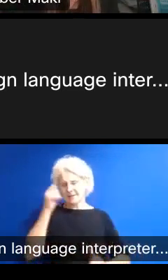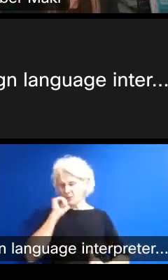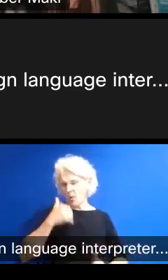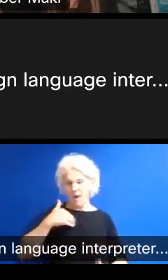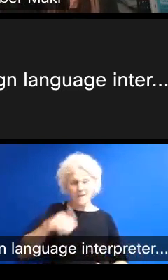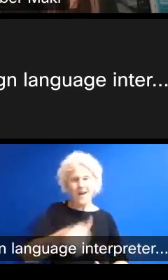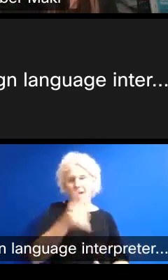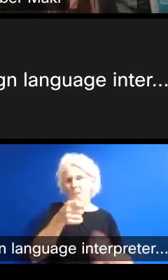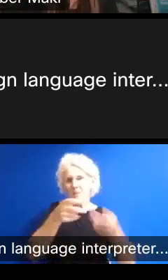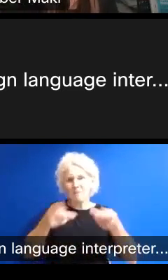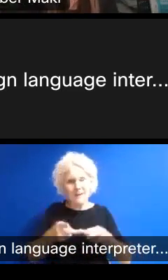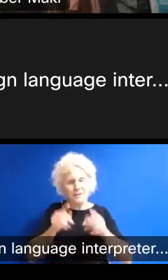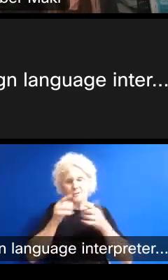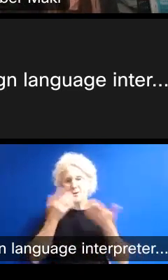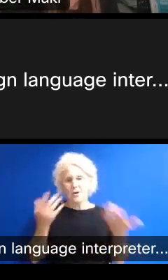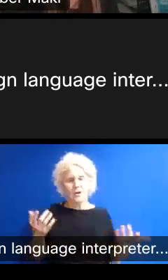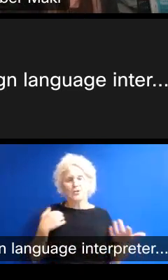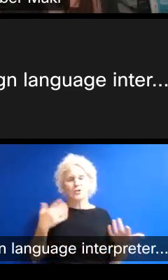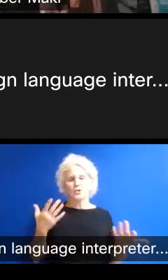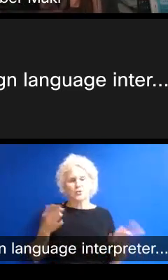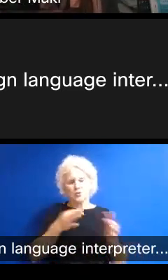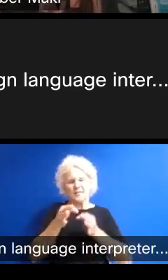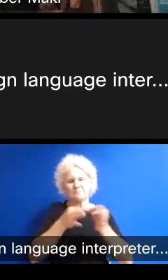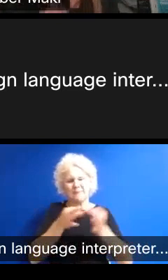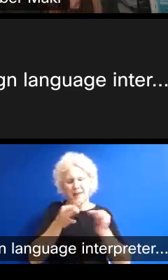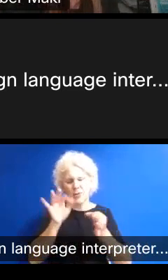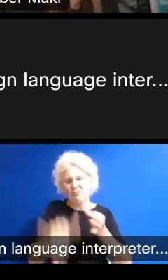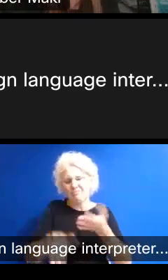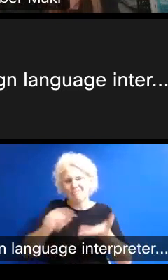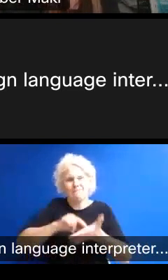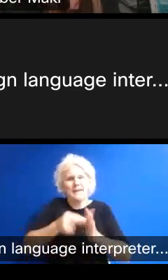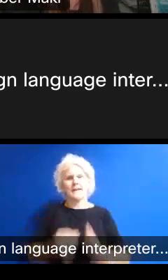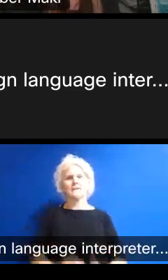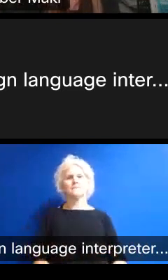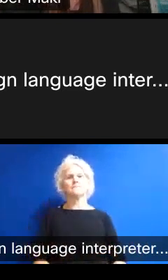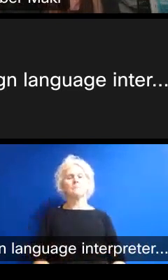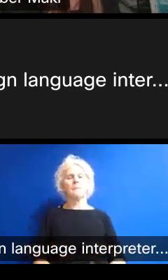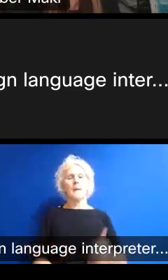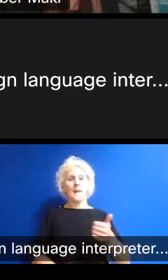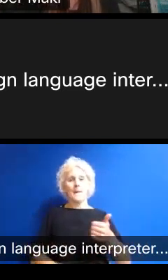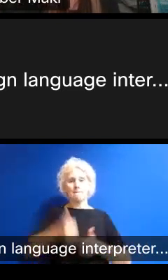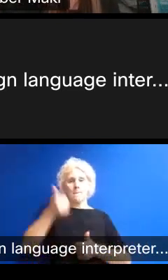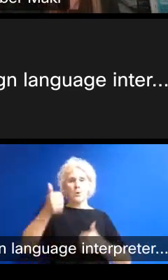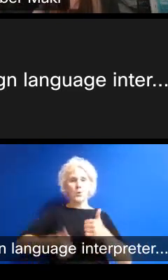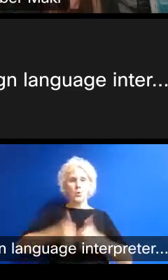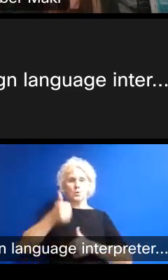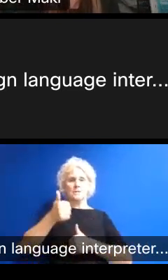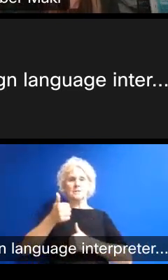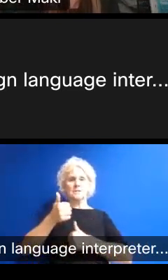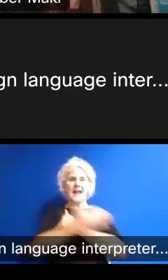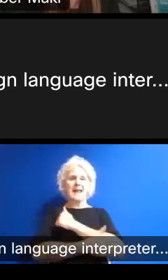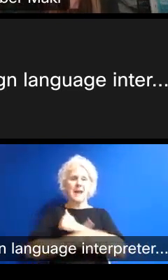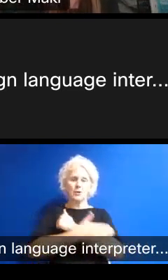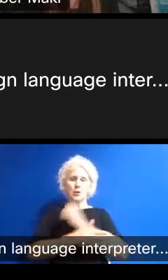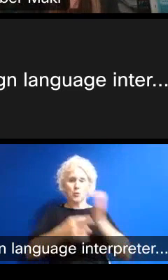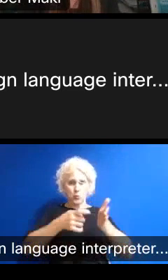So, just to caveat about that, most of the metro counties require that their case